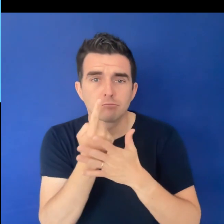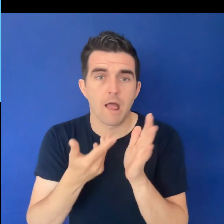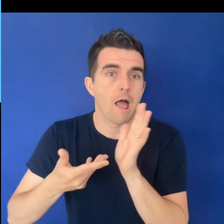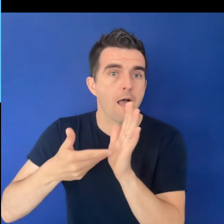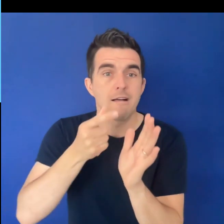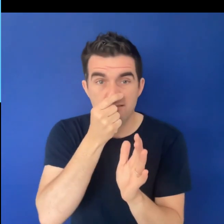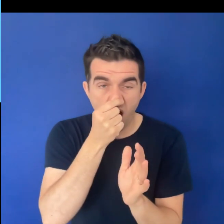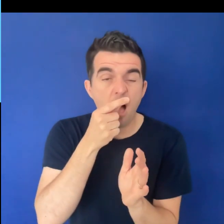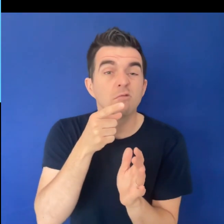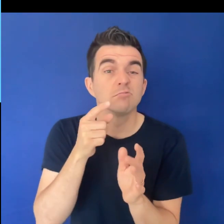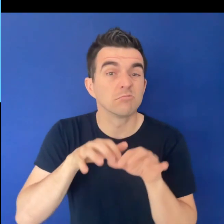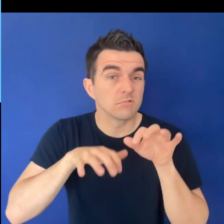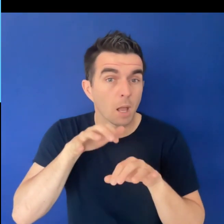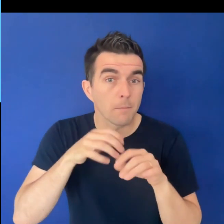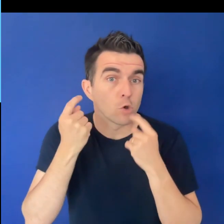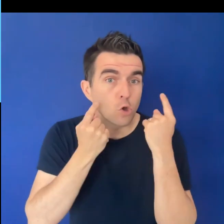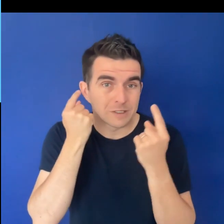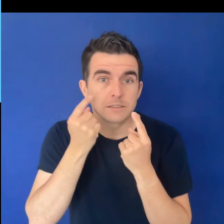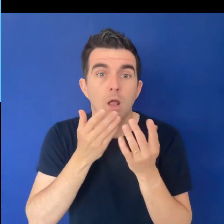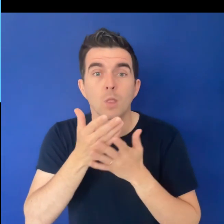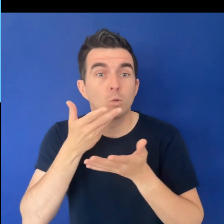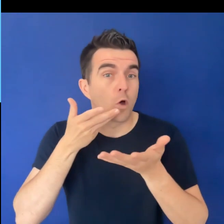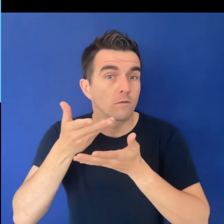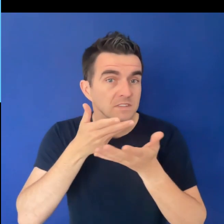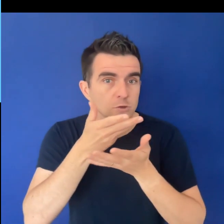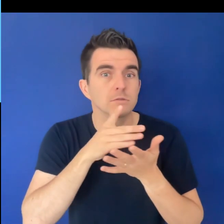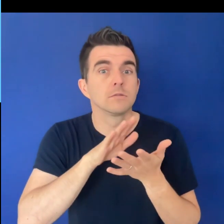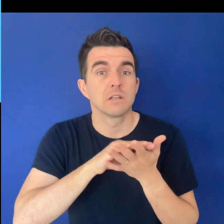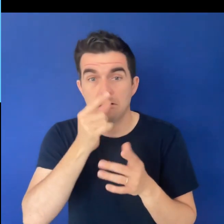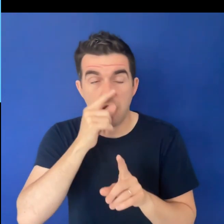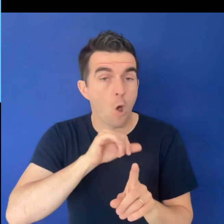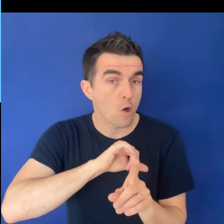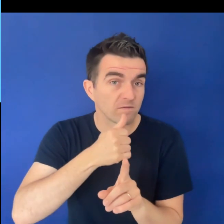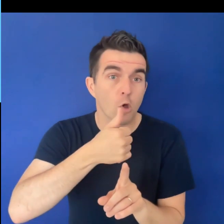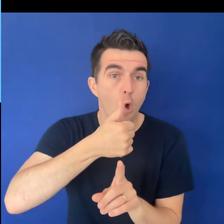There is a typing noise during chat conversations, which can be turned off in the preferences menu.